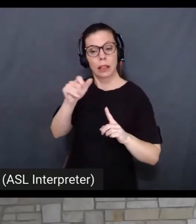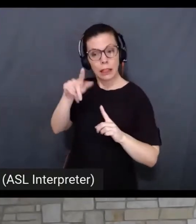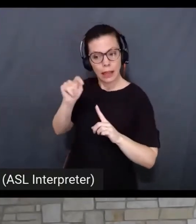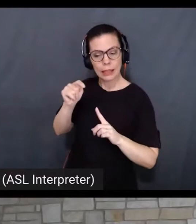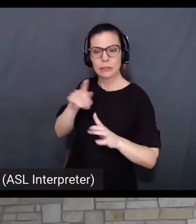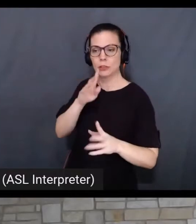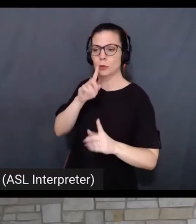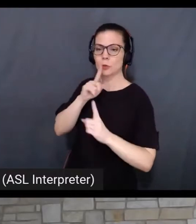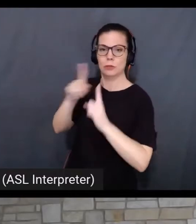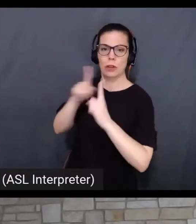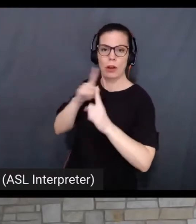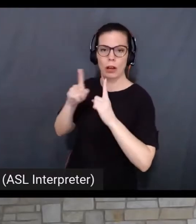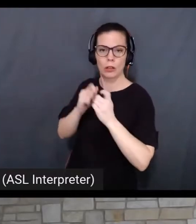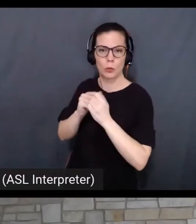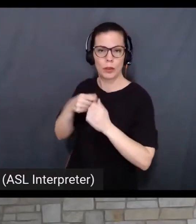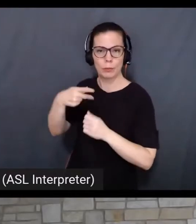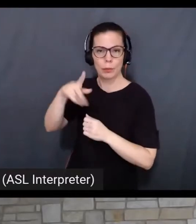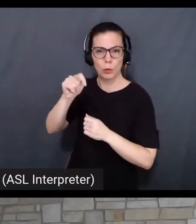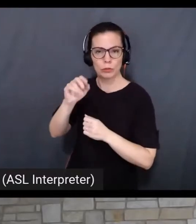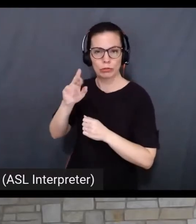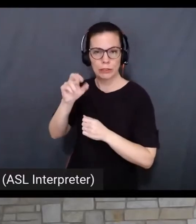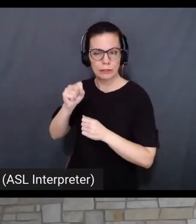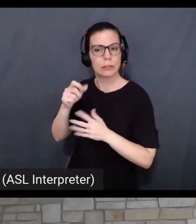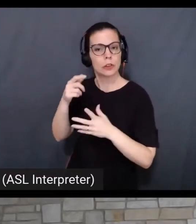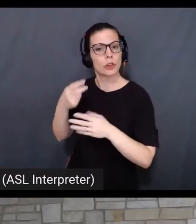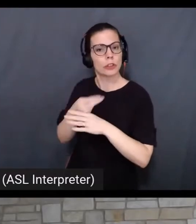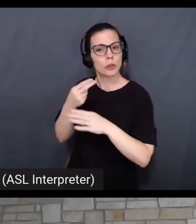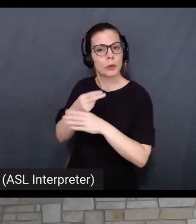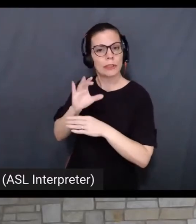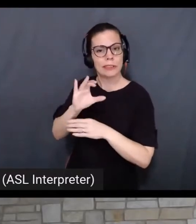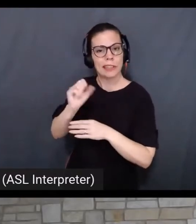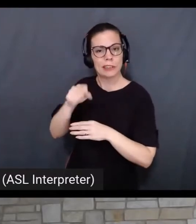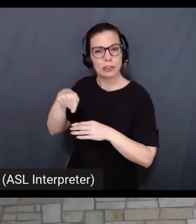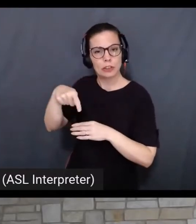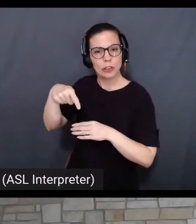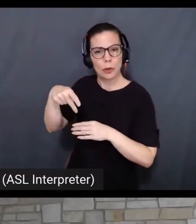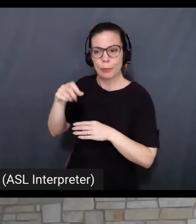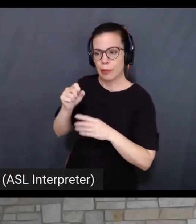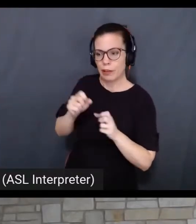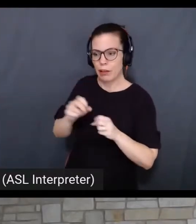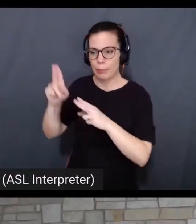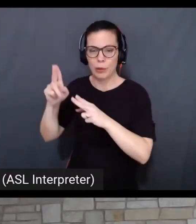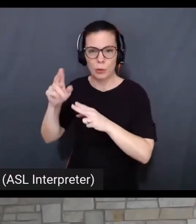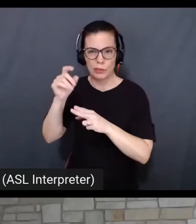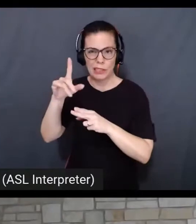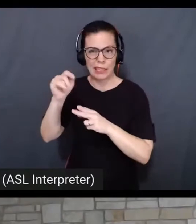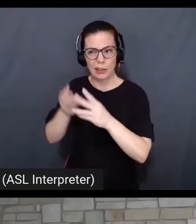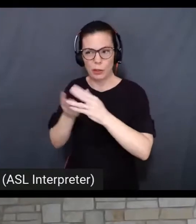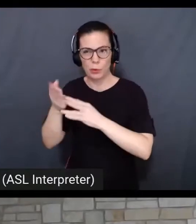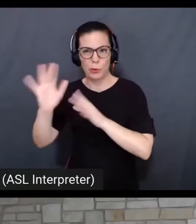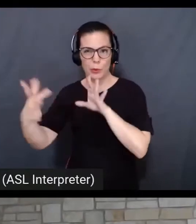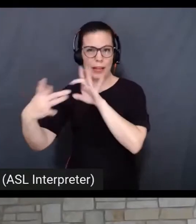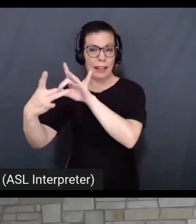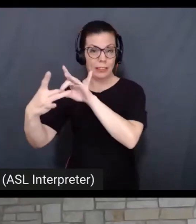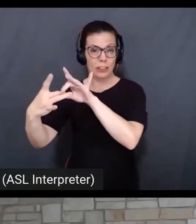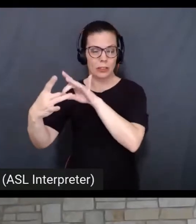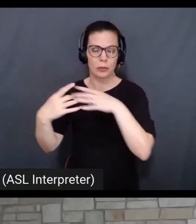I was able to use it in C sharp and bulk load data right through that connection. So, it's been very helpful.